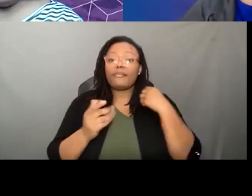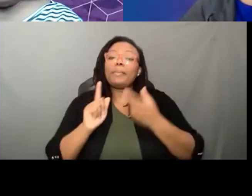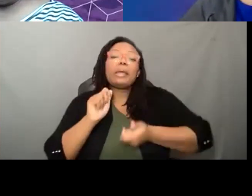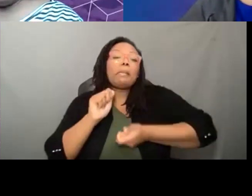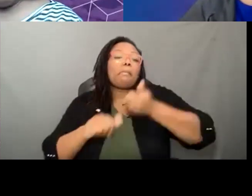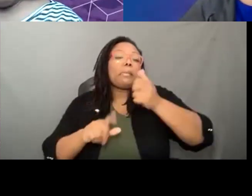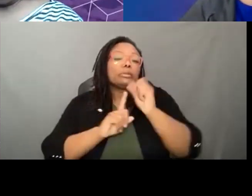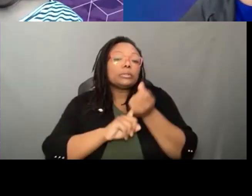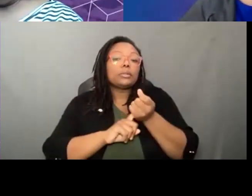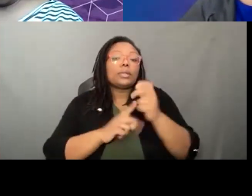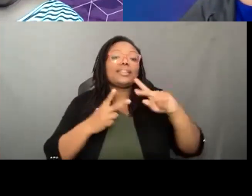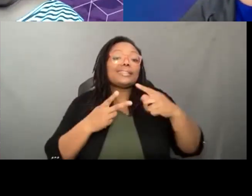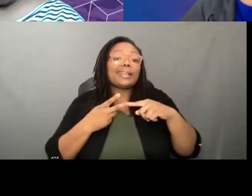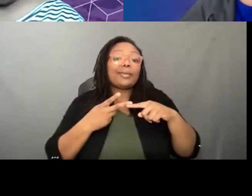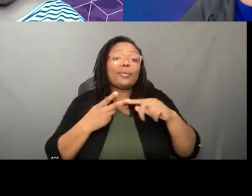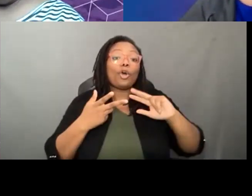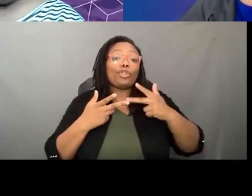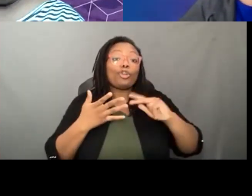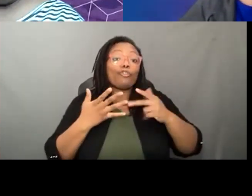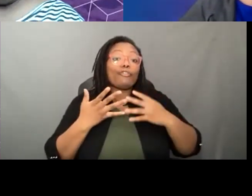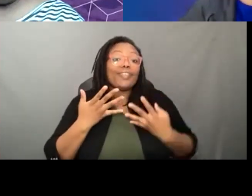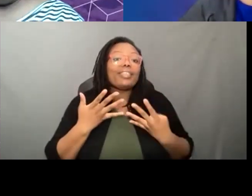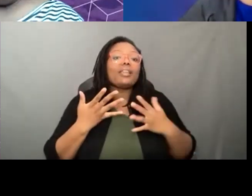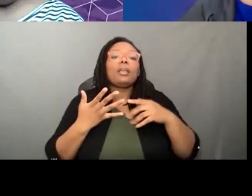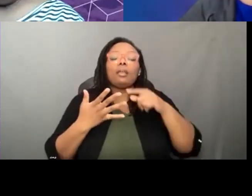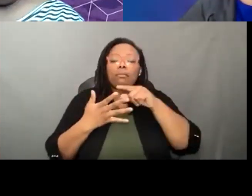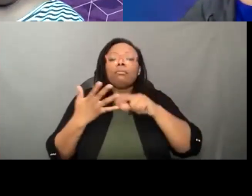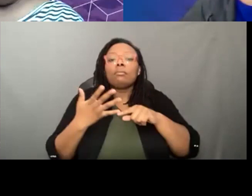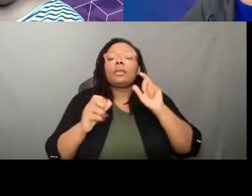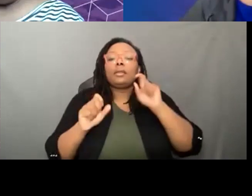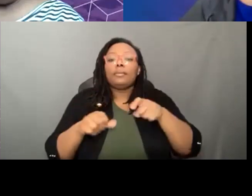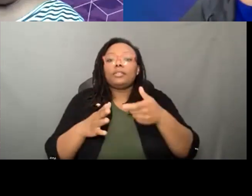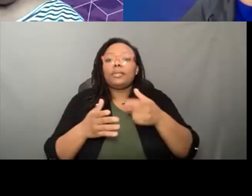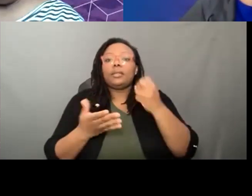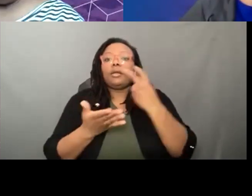And second one or any subsequent ones come in and must be approved by a grants officer.